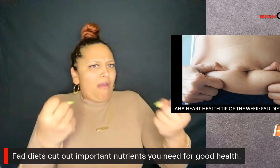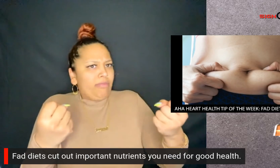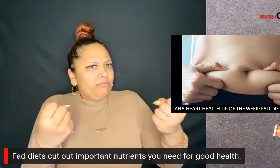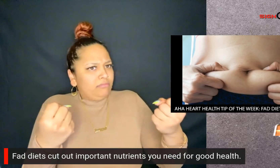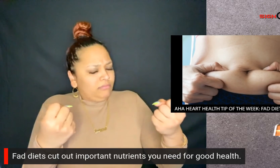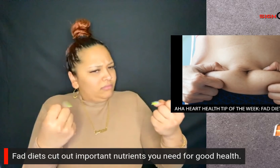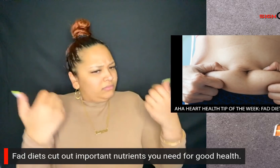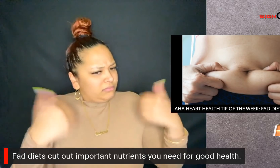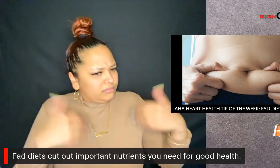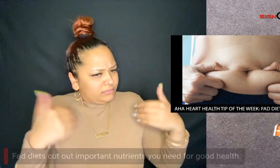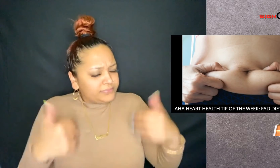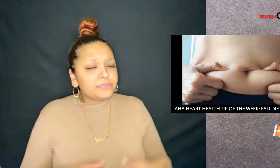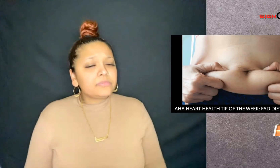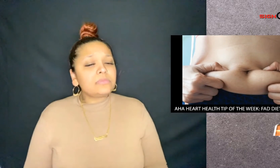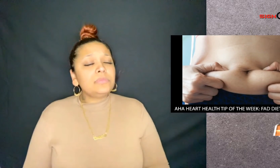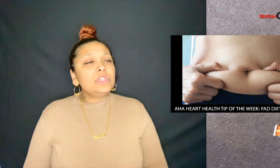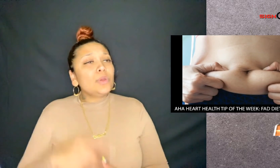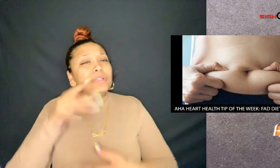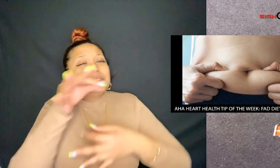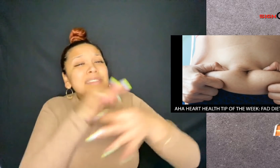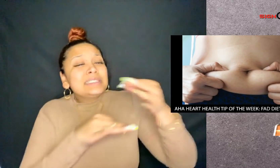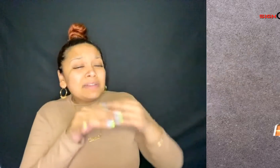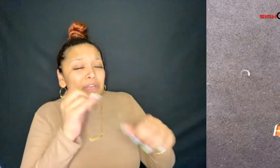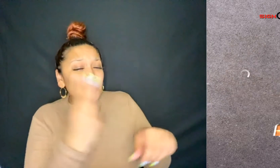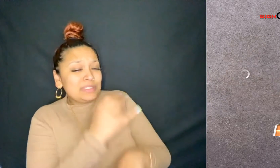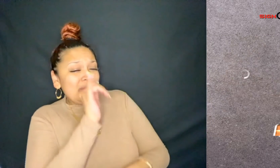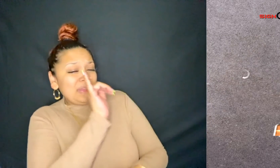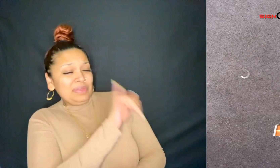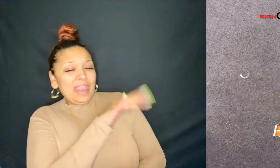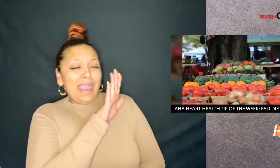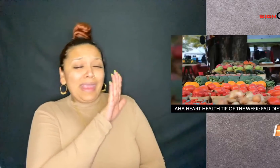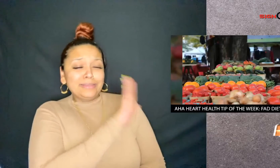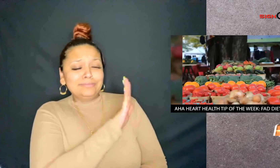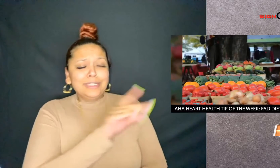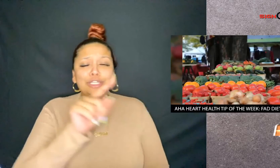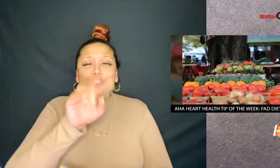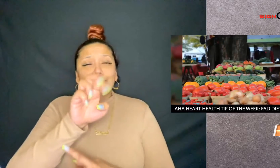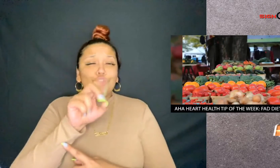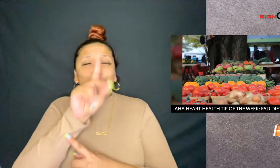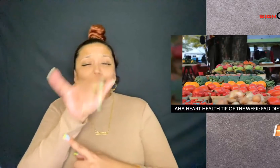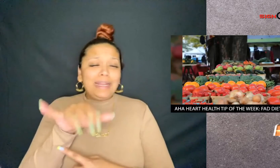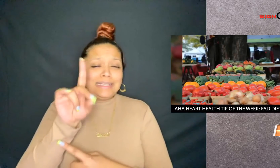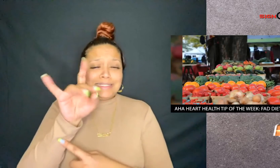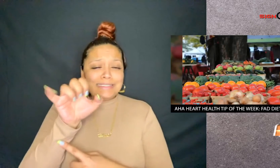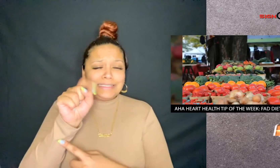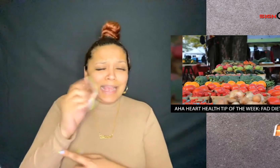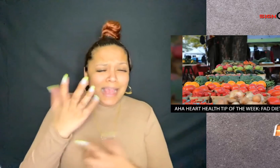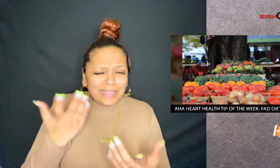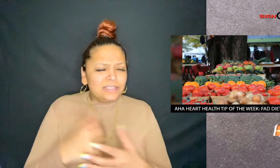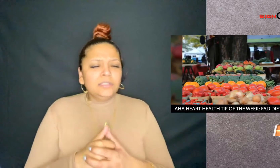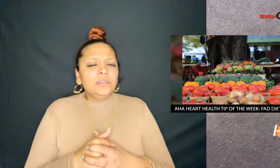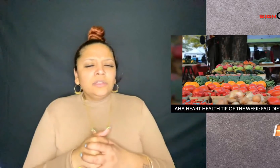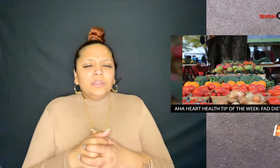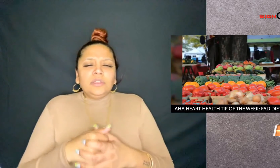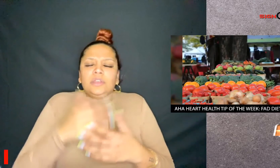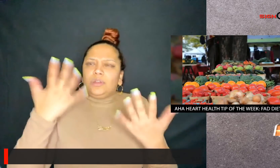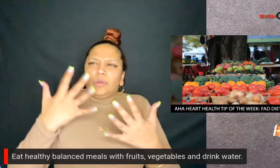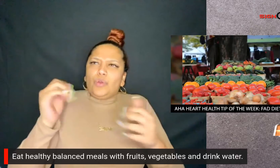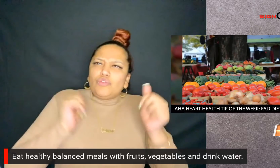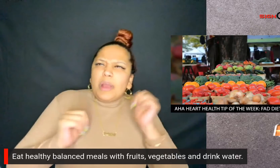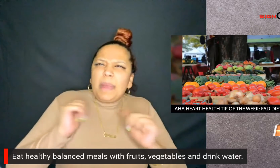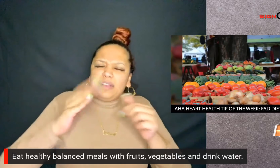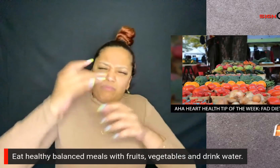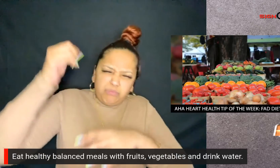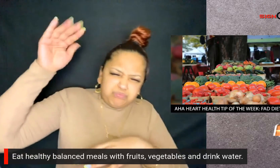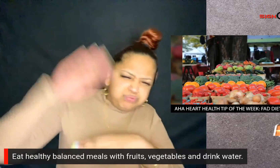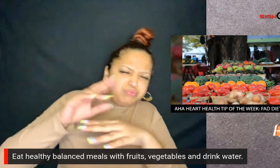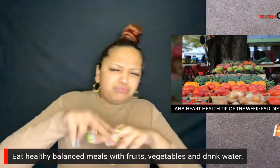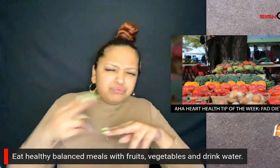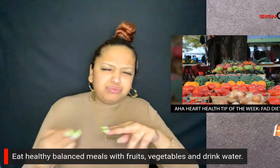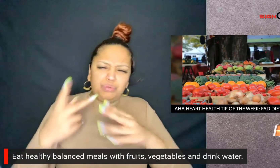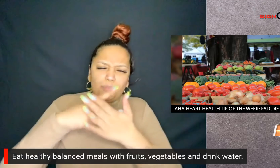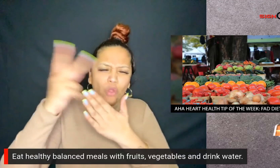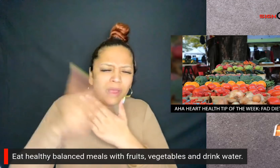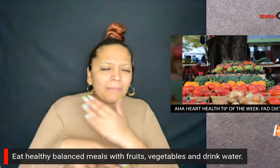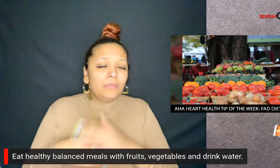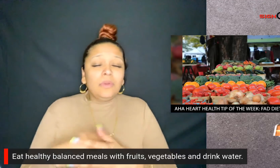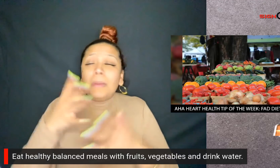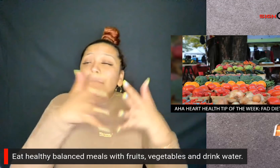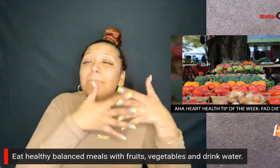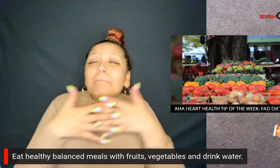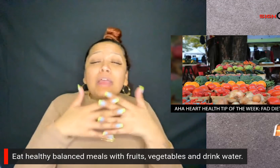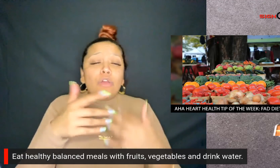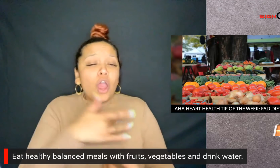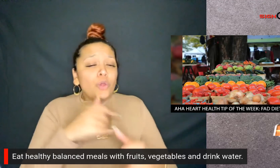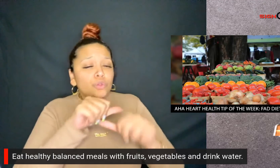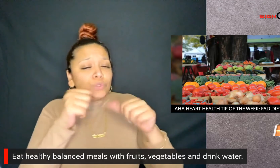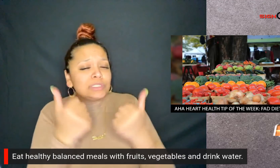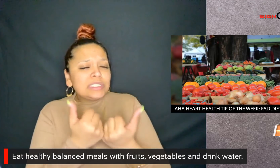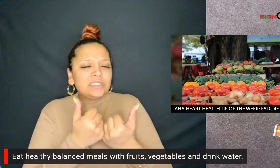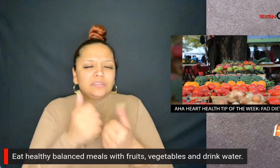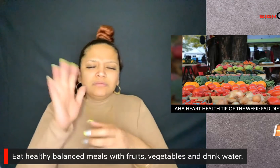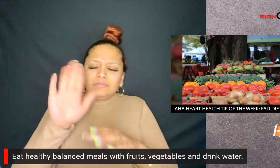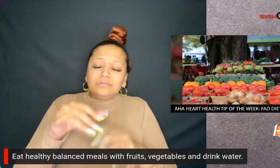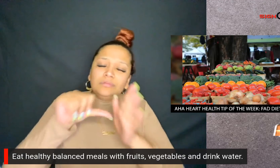you need for good health instead of trendy diet fads or dramatic weight